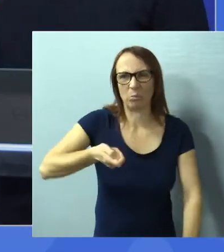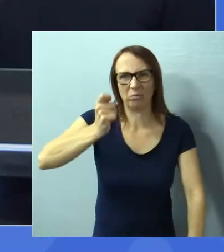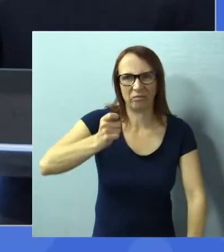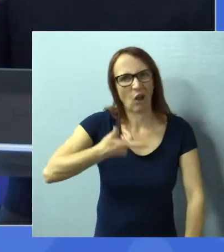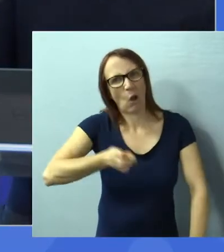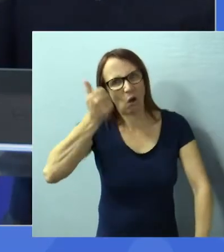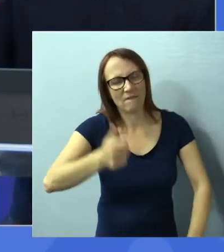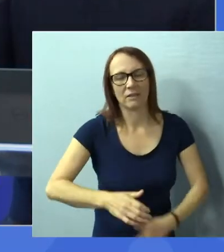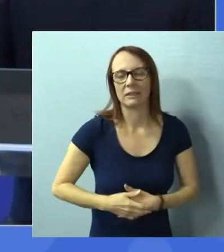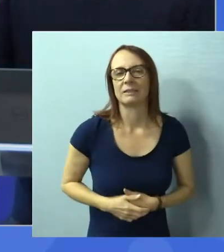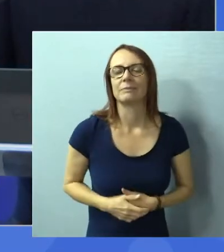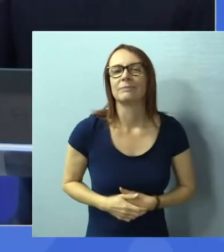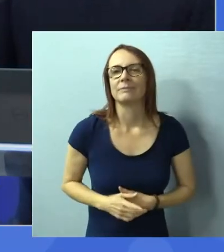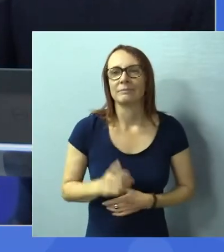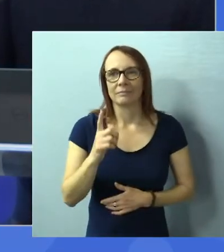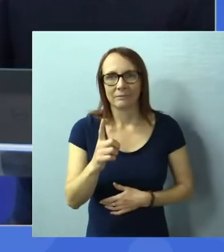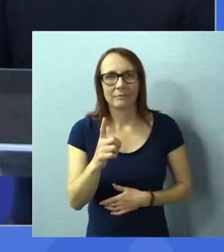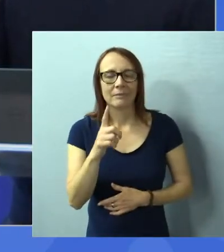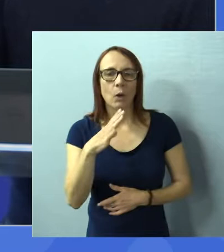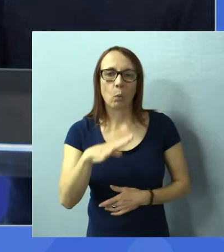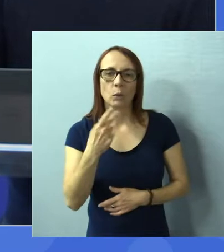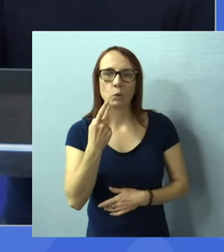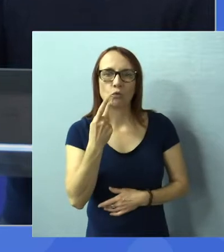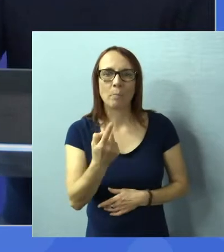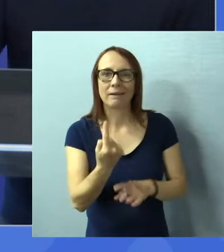I just want to start by repeating something that I said last night which